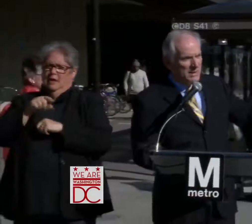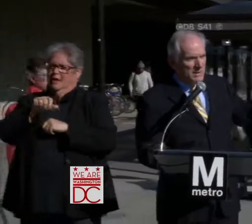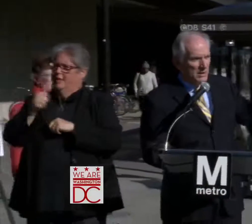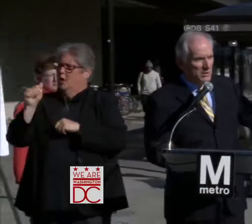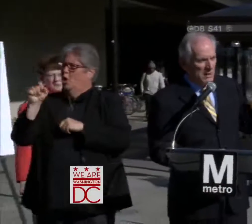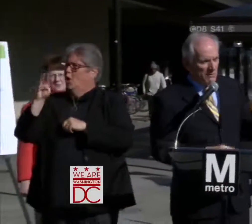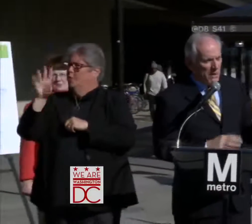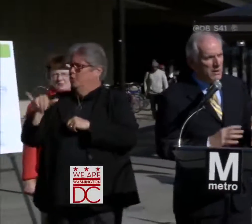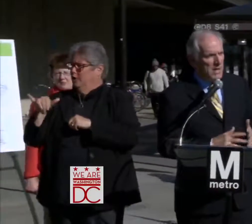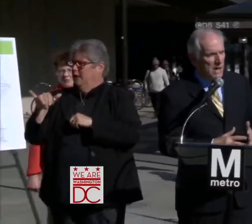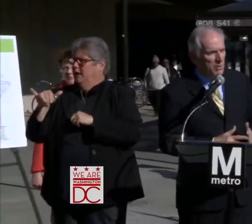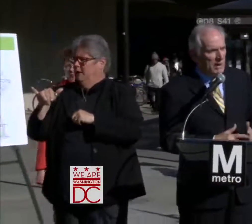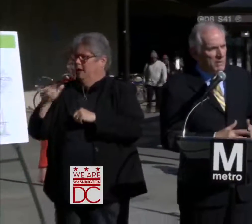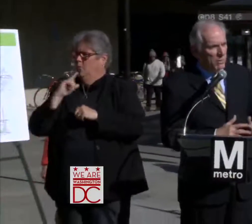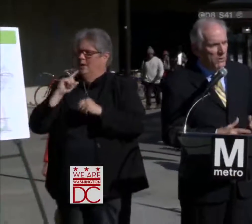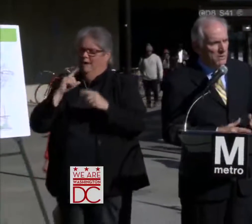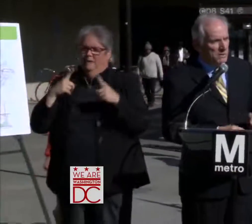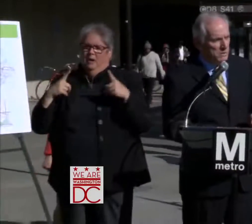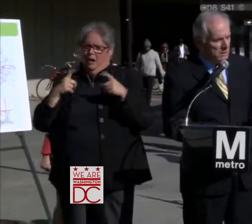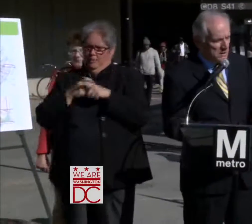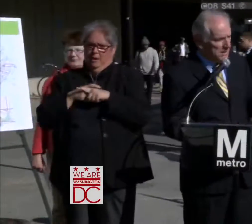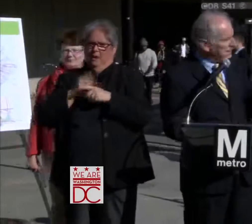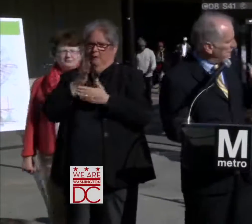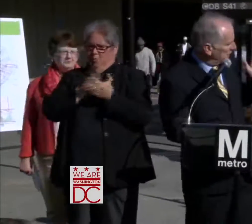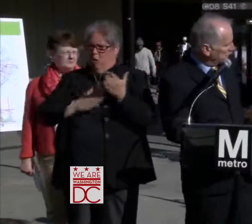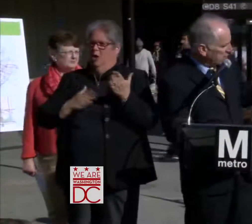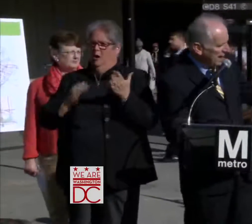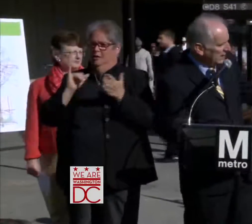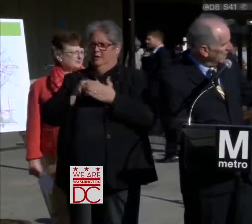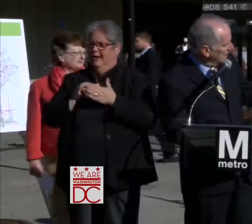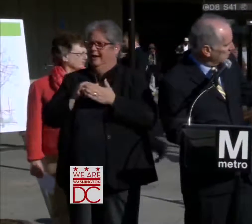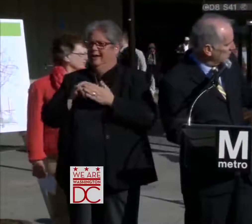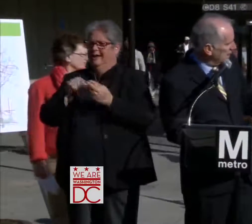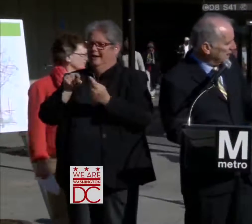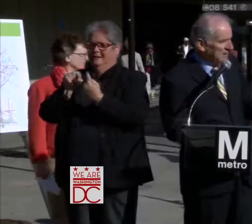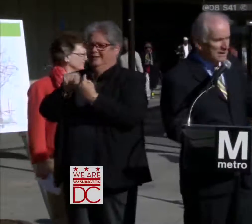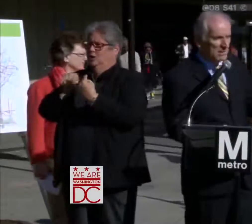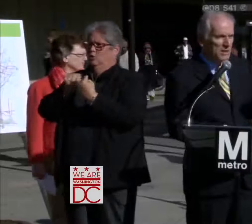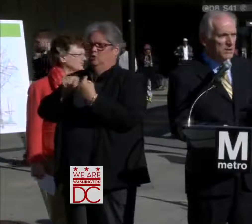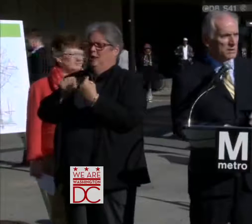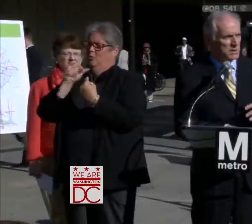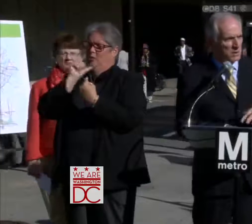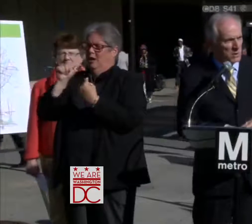YOU JUST HAVE COMPLEX PORTION OF THE STRUCTURE NOT JUST A SINGLE TRACK THAT YOU ARE GOING DOWN AS I MENTIONED THERE ARE SIX